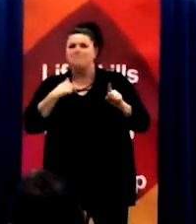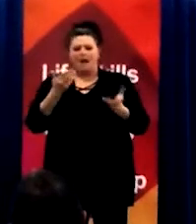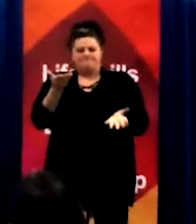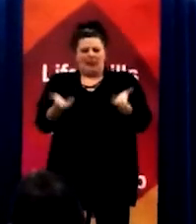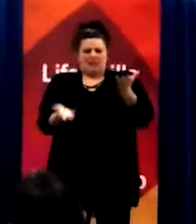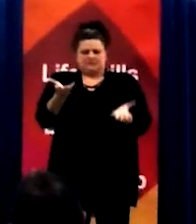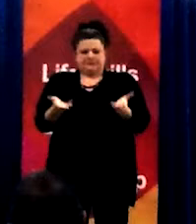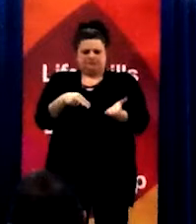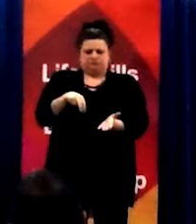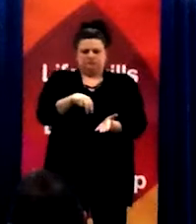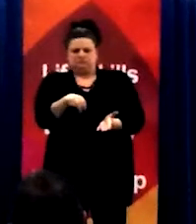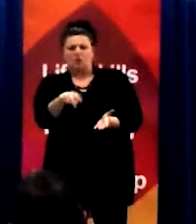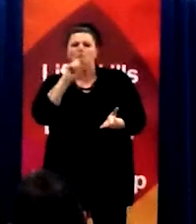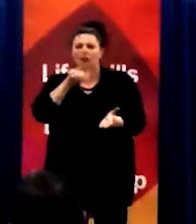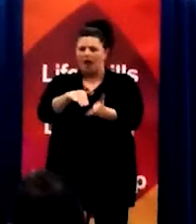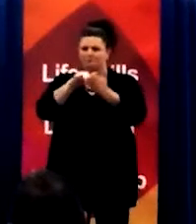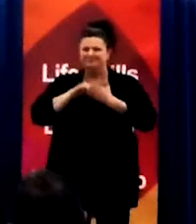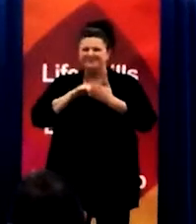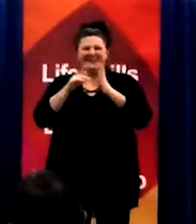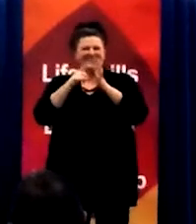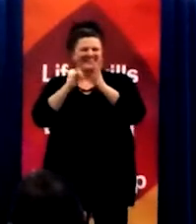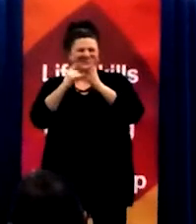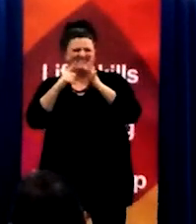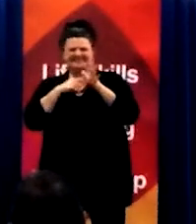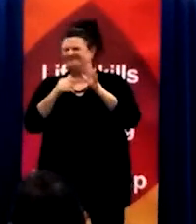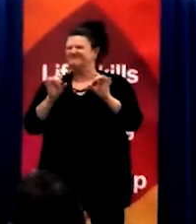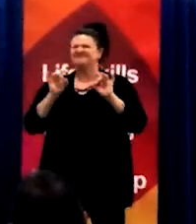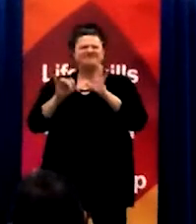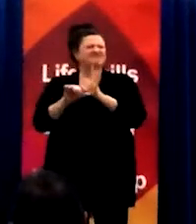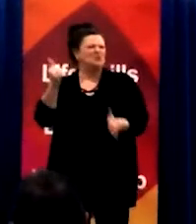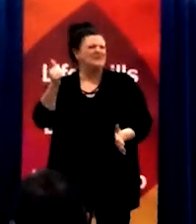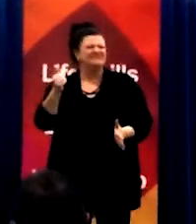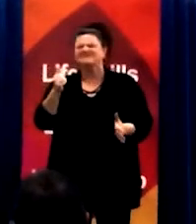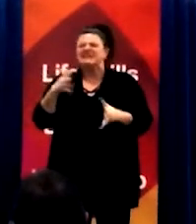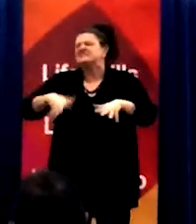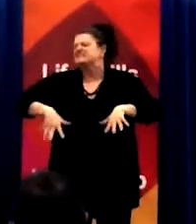But Ear Science ruined it and I don't want to wear it, so I'm here to give it a go and trying